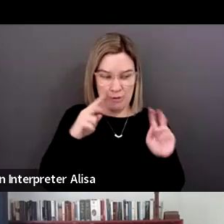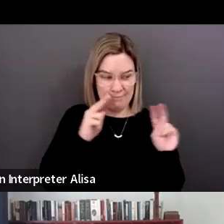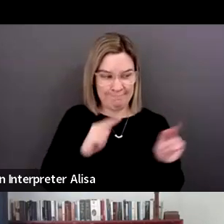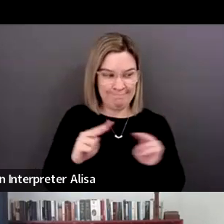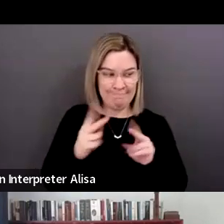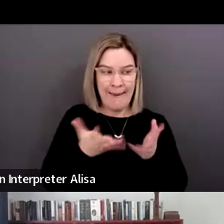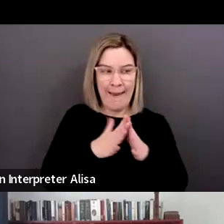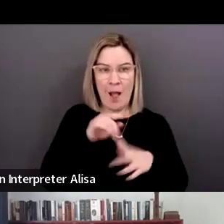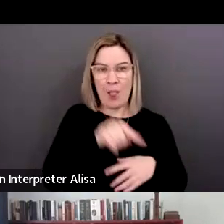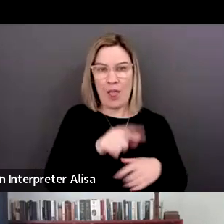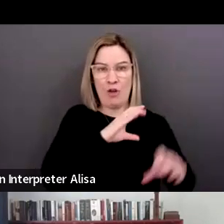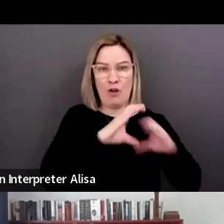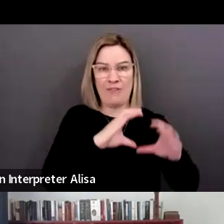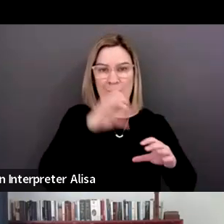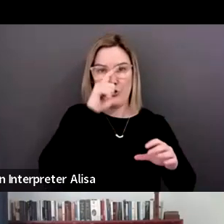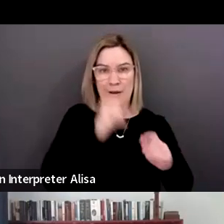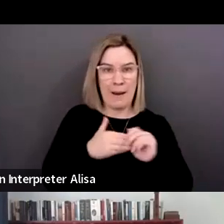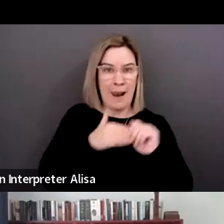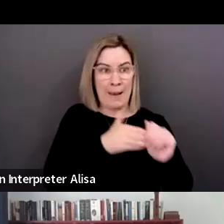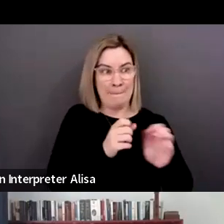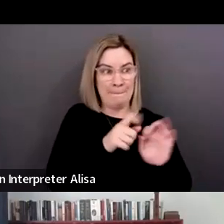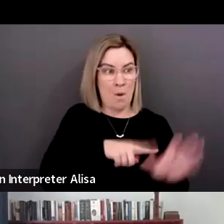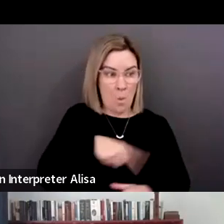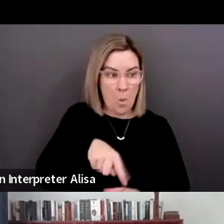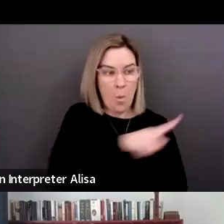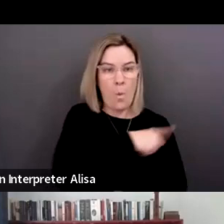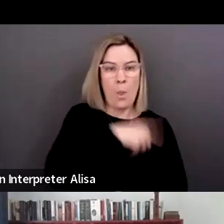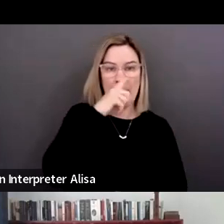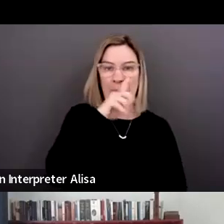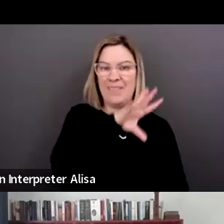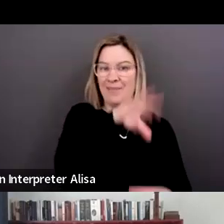want it to be a community-led project. So I think the union we're trying to